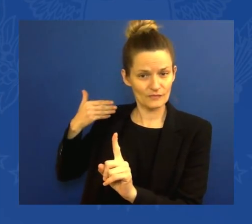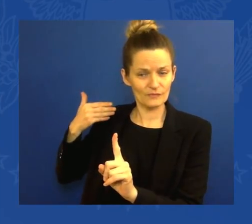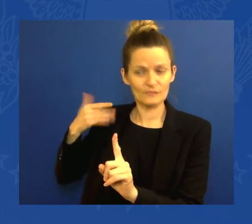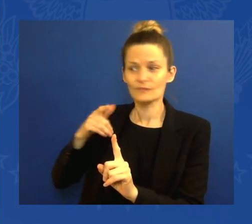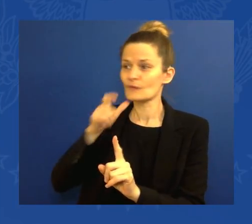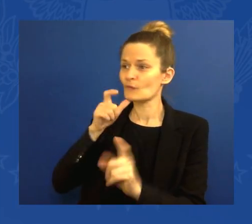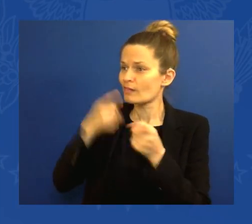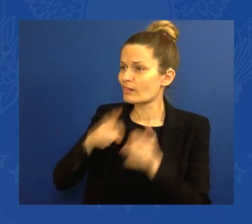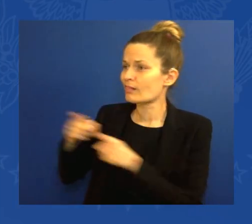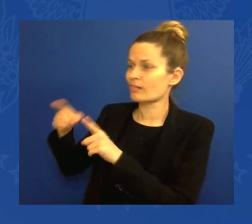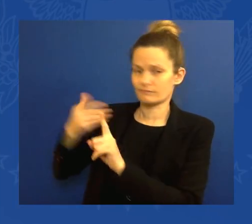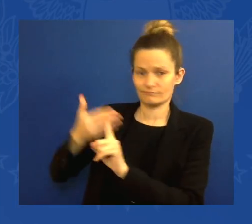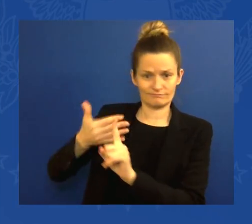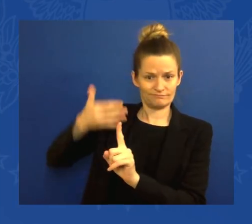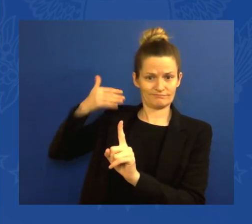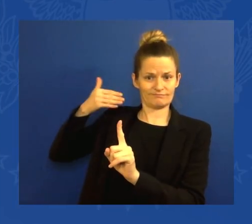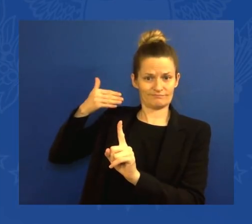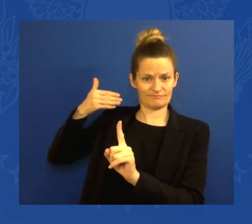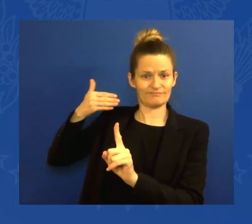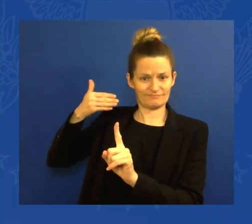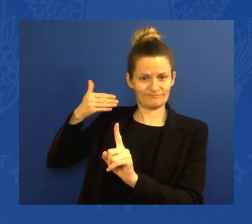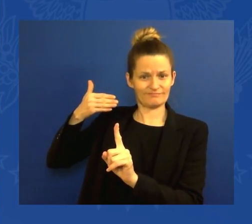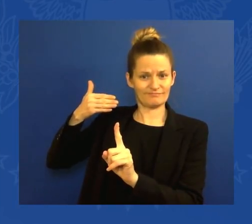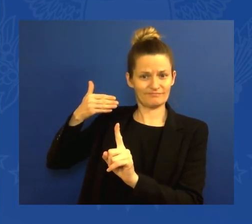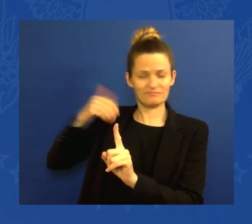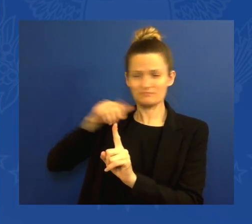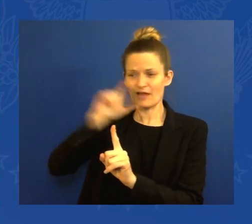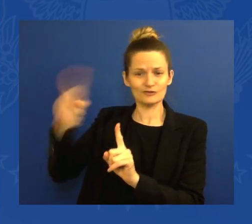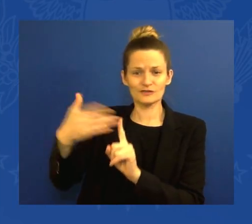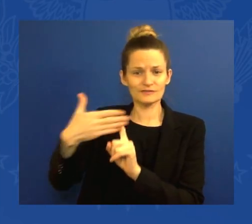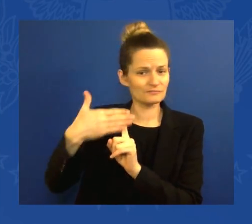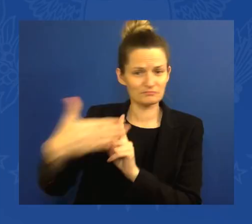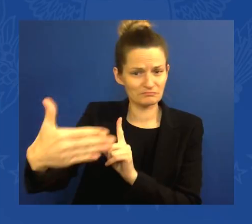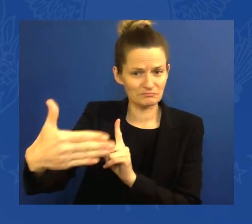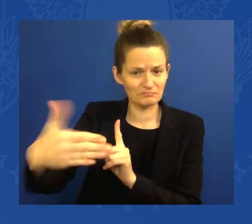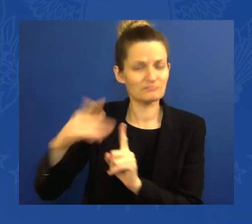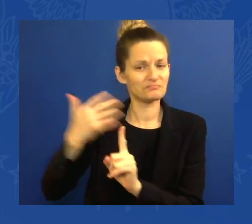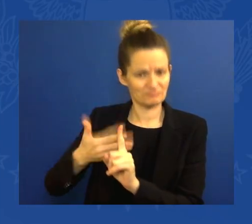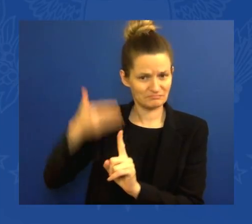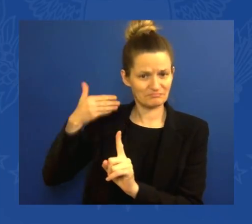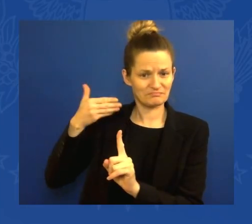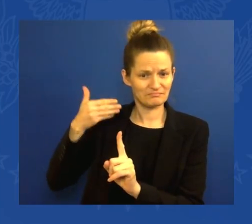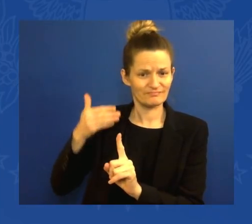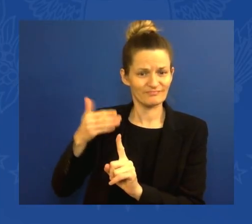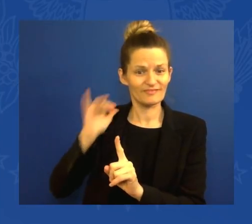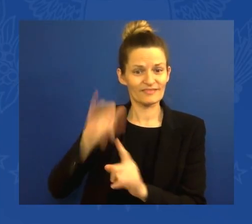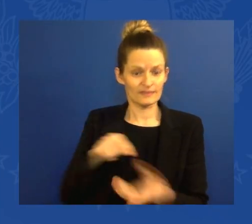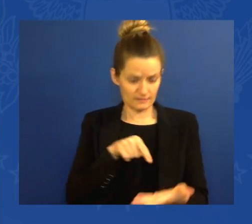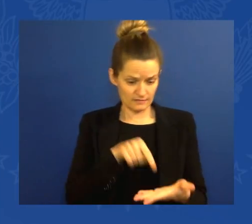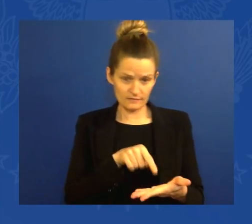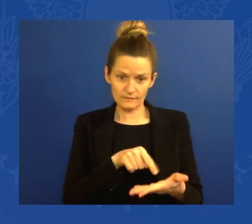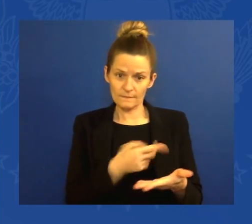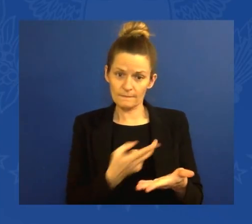invalidating every one of these agreements, no matter when they were entered into.